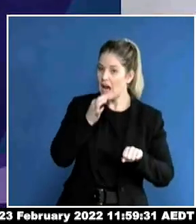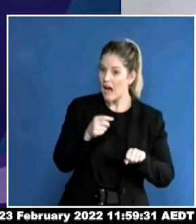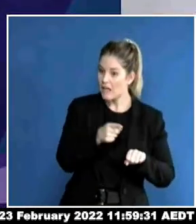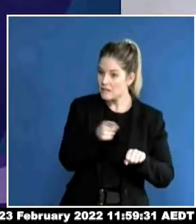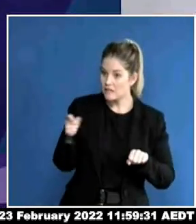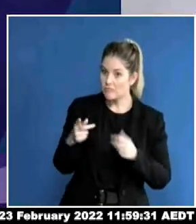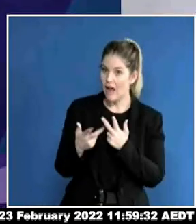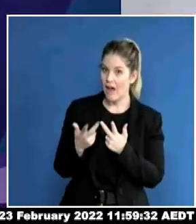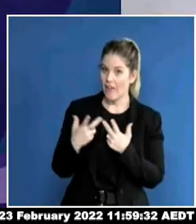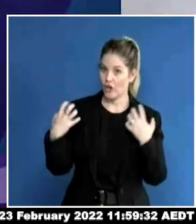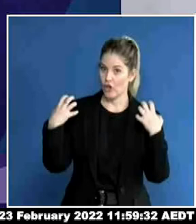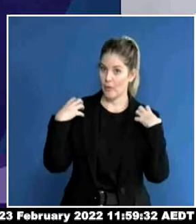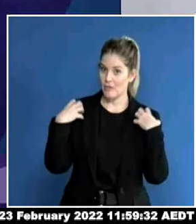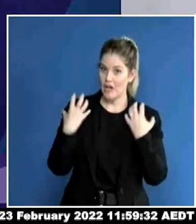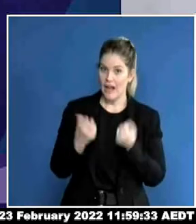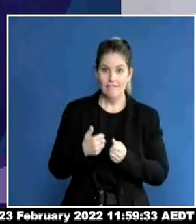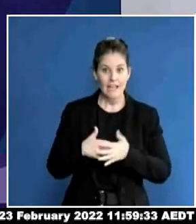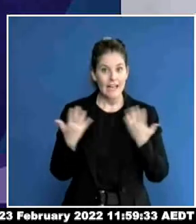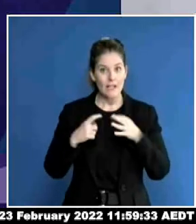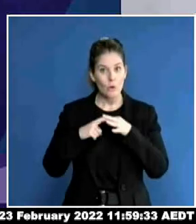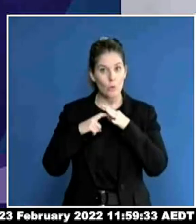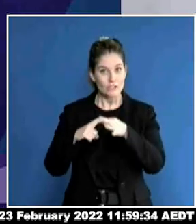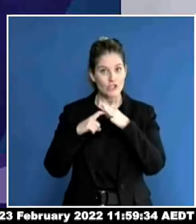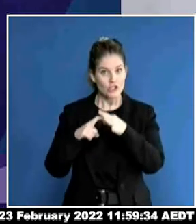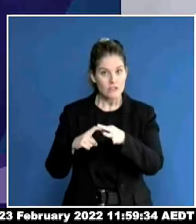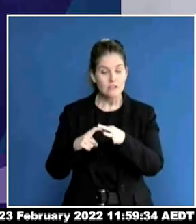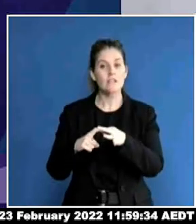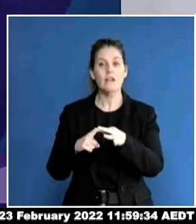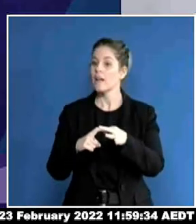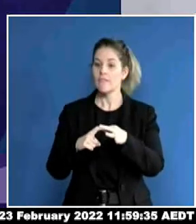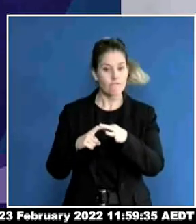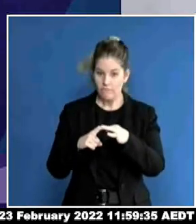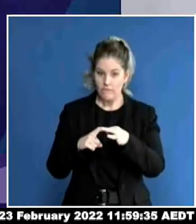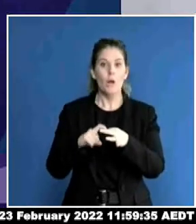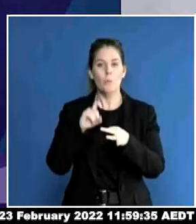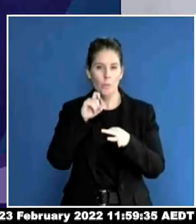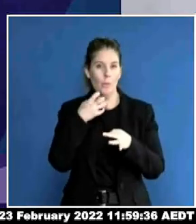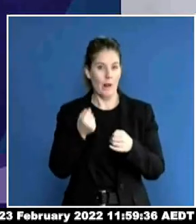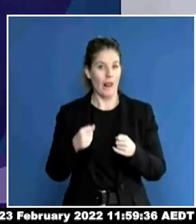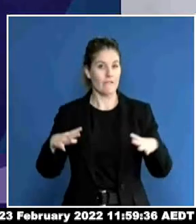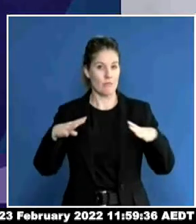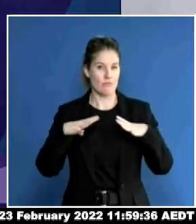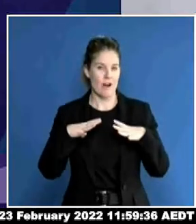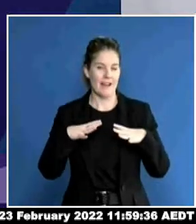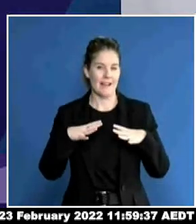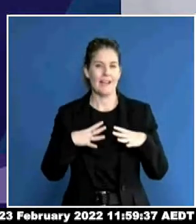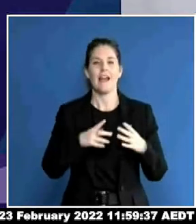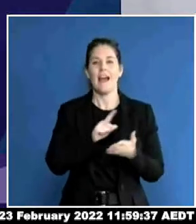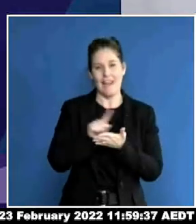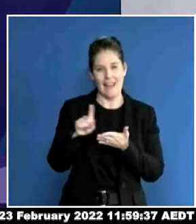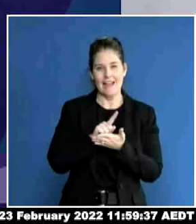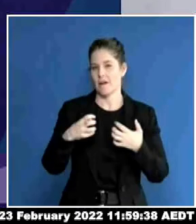and then we can break. There will be another opportunity later for questions. Commissioner Galbally, do you have any questions at this stage?